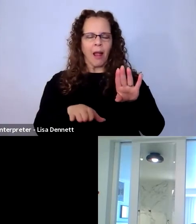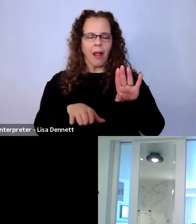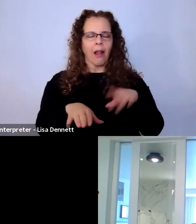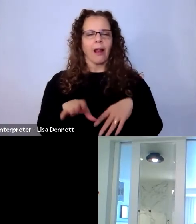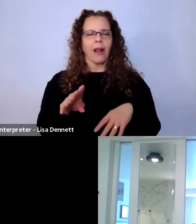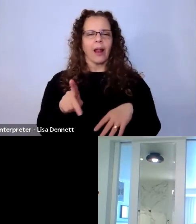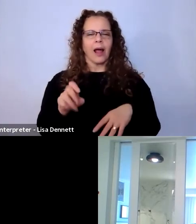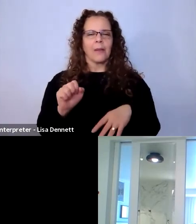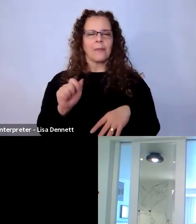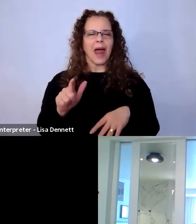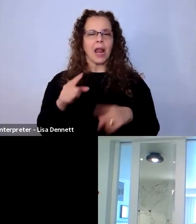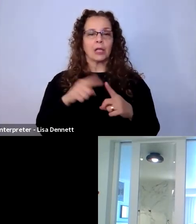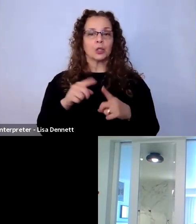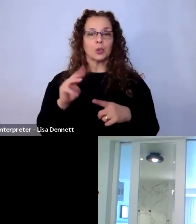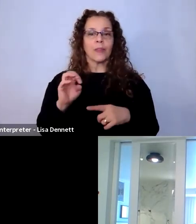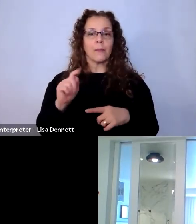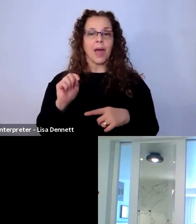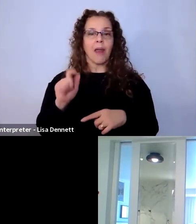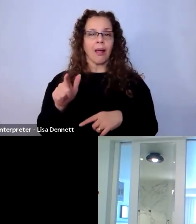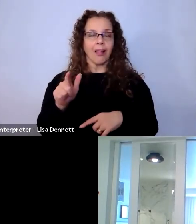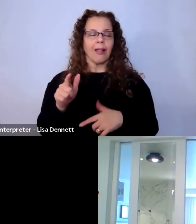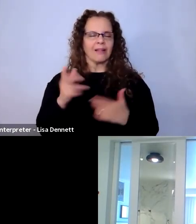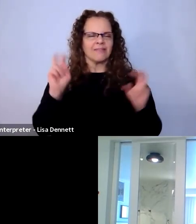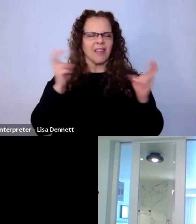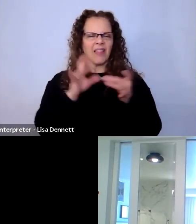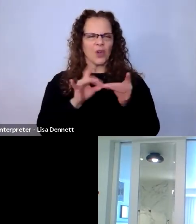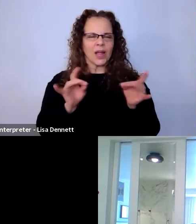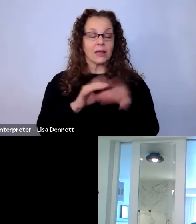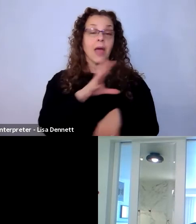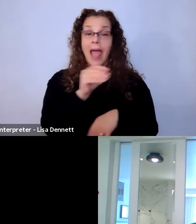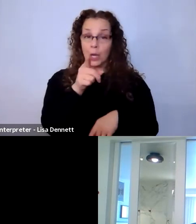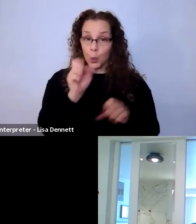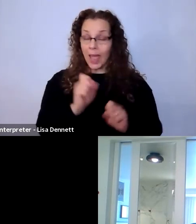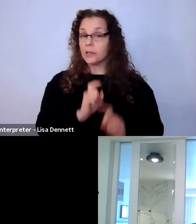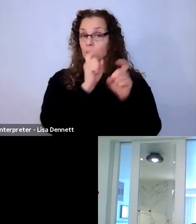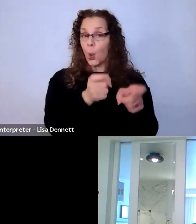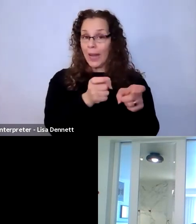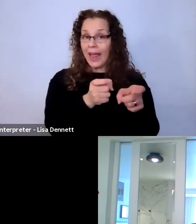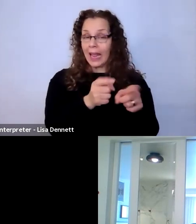on the donate button on the gap that foundation web page, we would certainly appreciate it, and the third thing is.